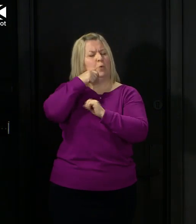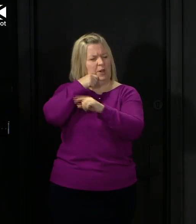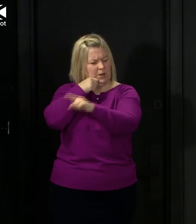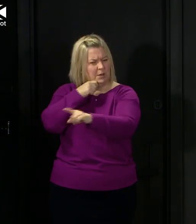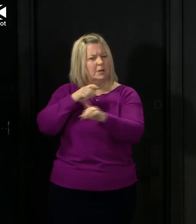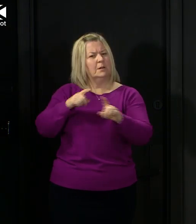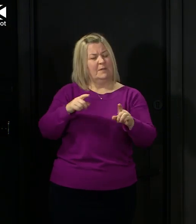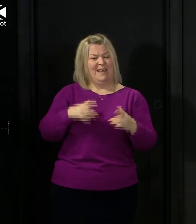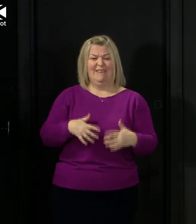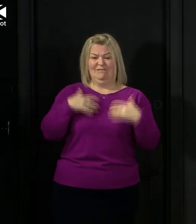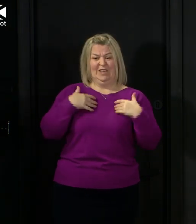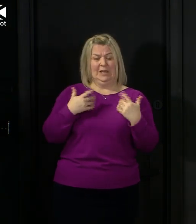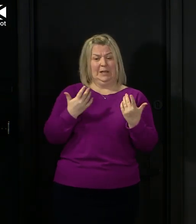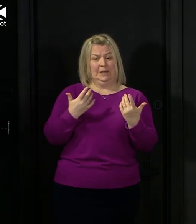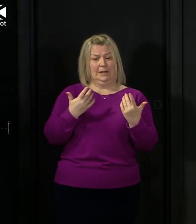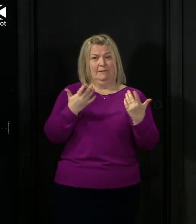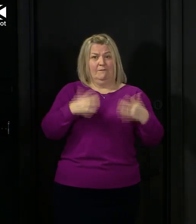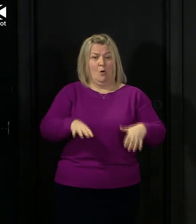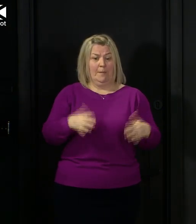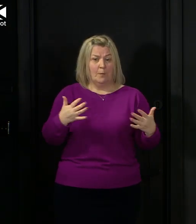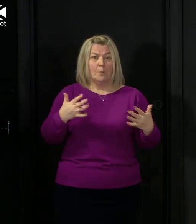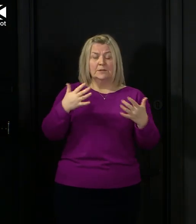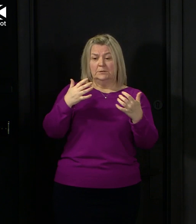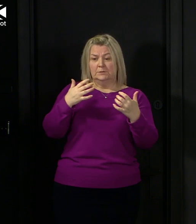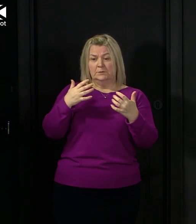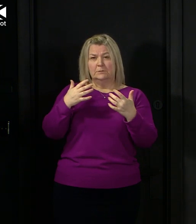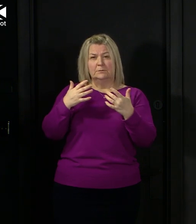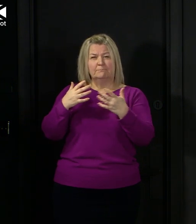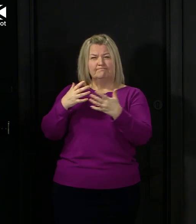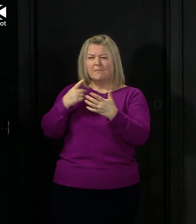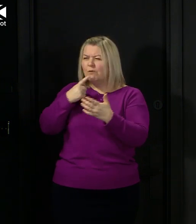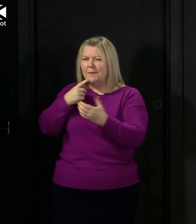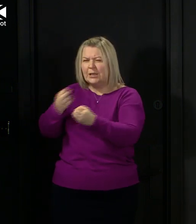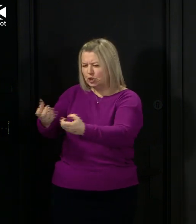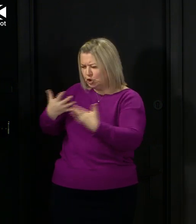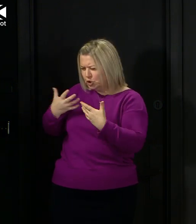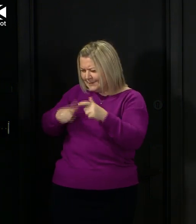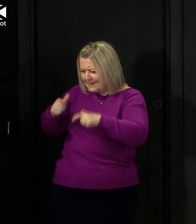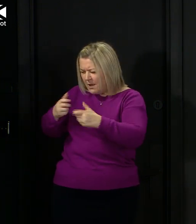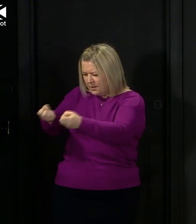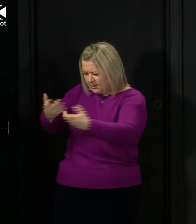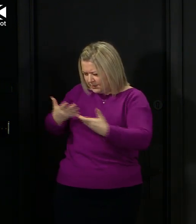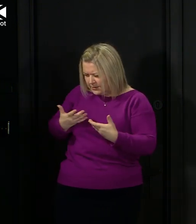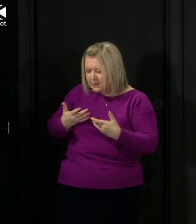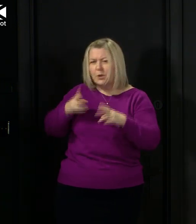in a transition from computer modelling to modelling that is using much more real-time